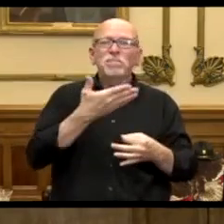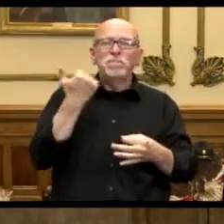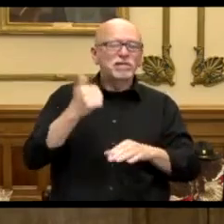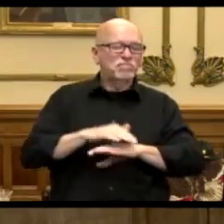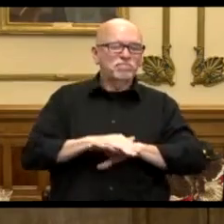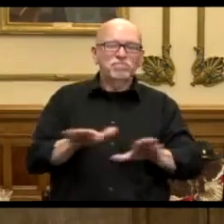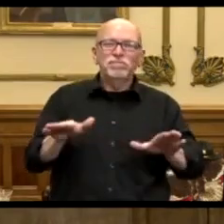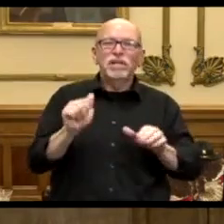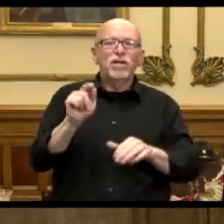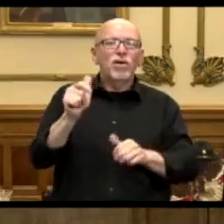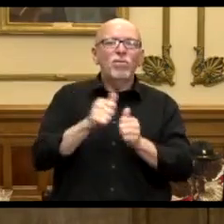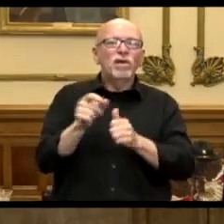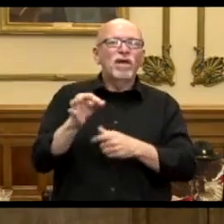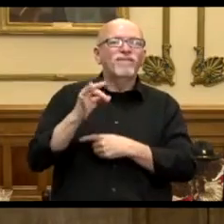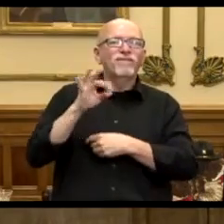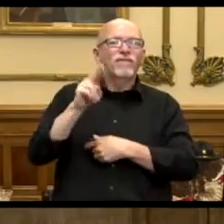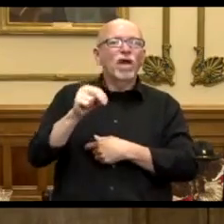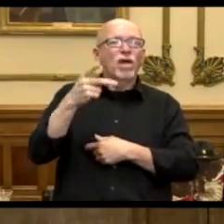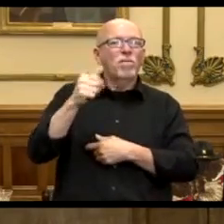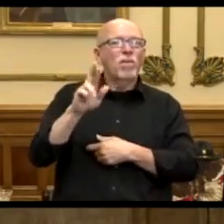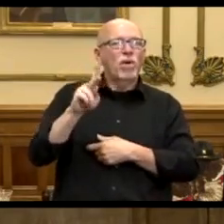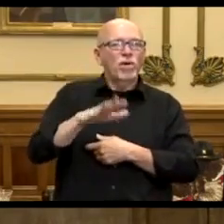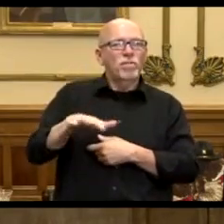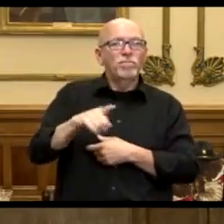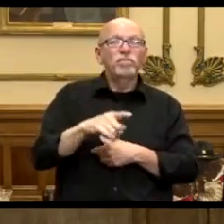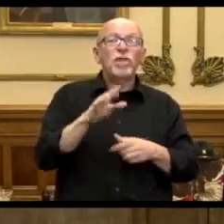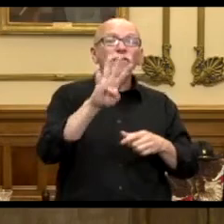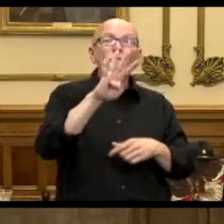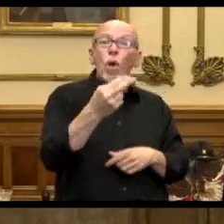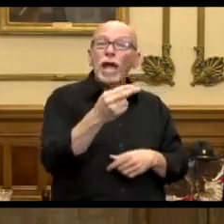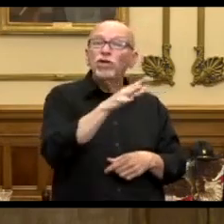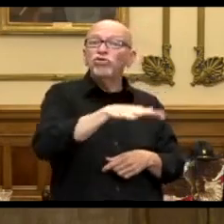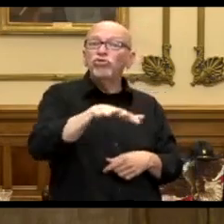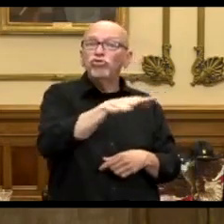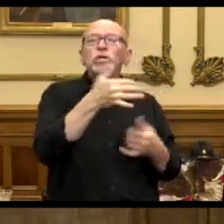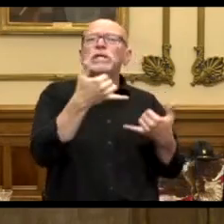the fun part. Smaller four H livestock shows will be conducted at the State